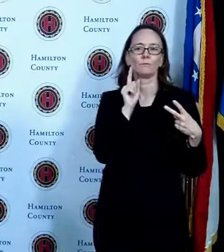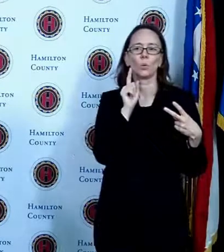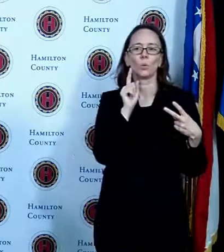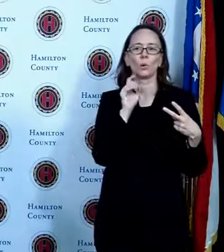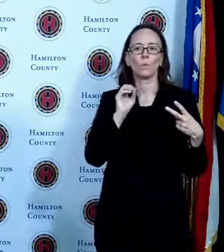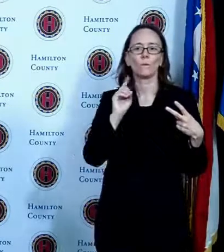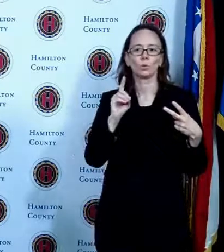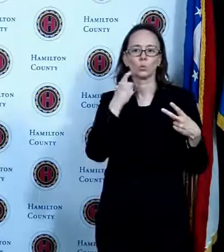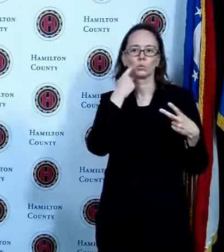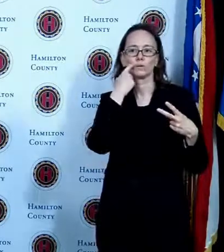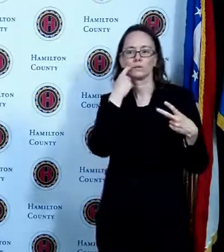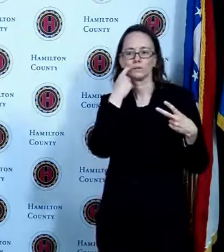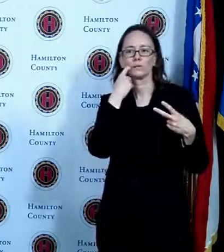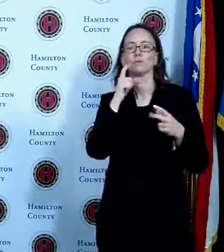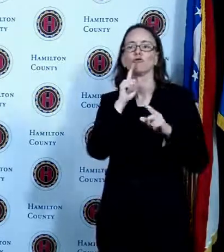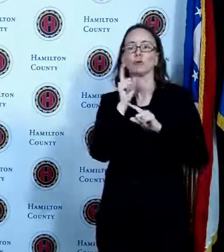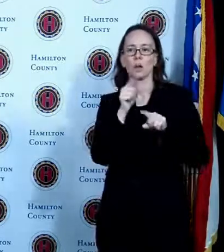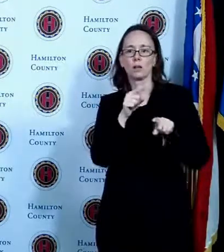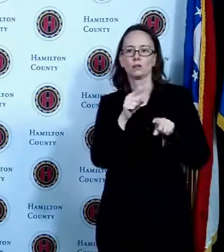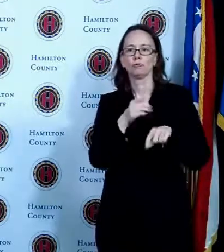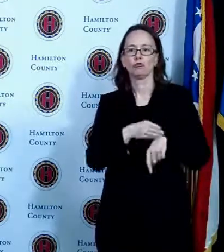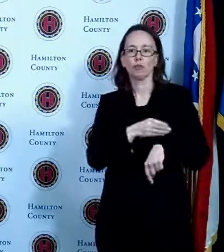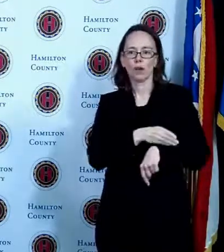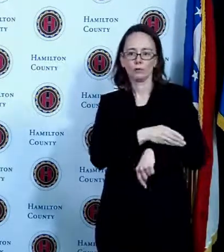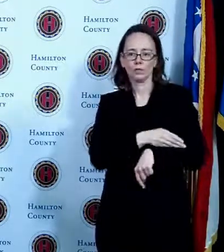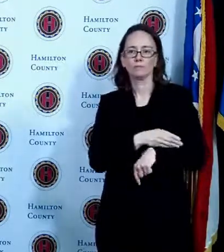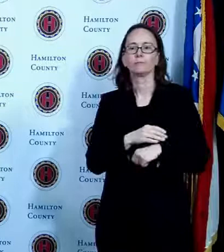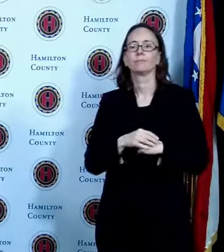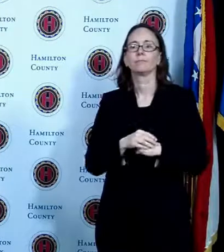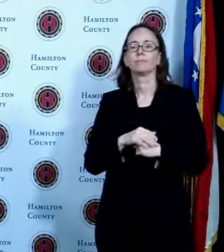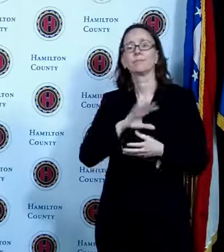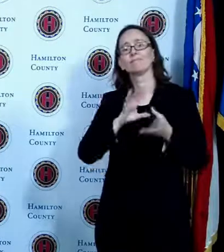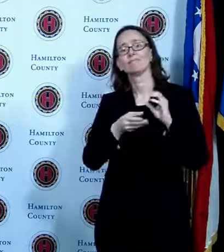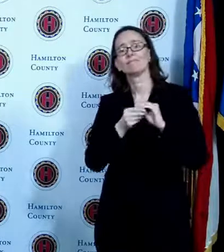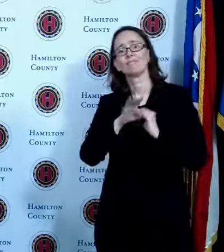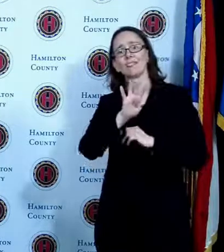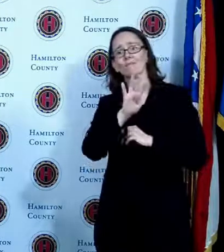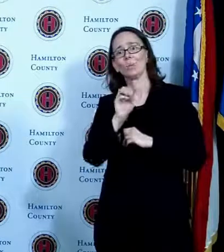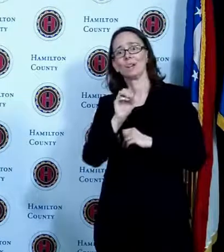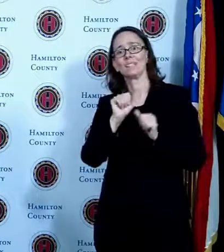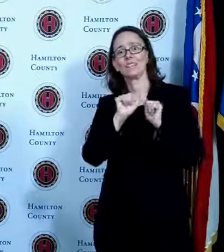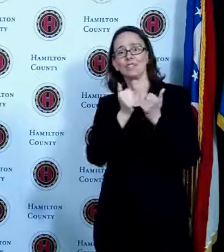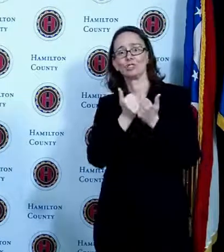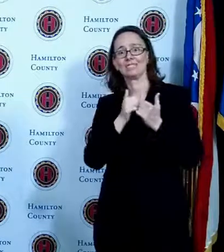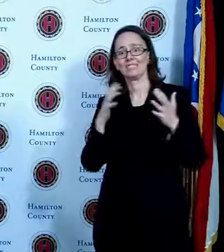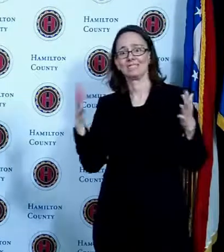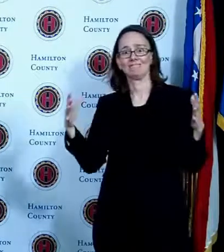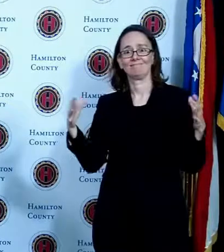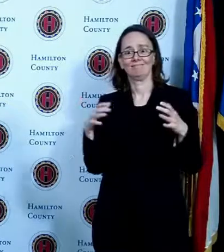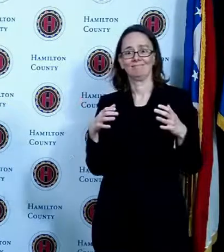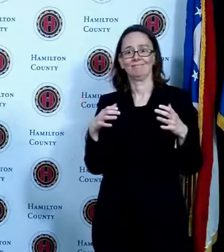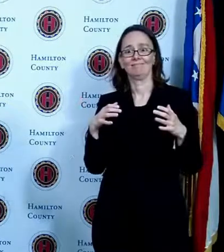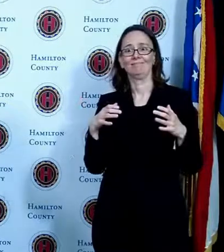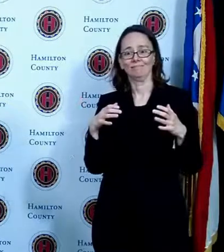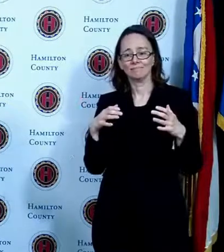the Coalition there's about 40 different agencies probably about a hundred different people in the coalition the Office of National Drug Control Policy is a strong